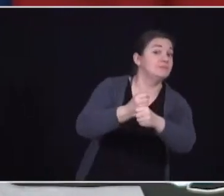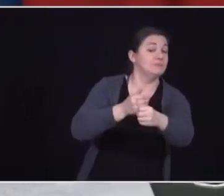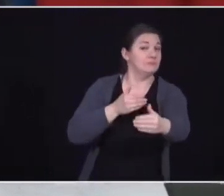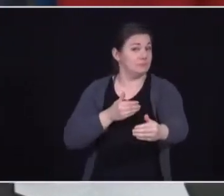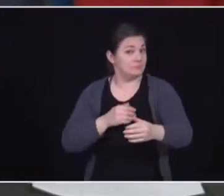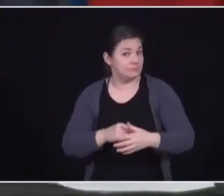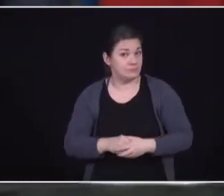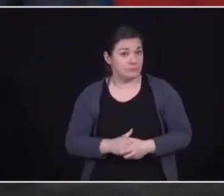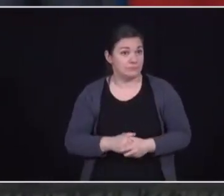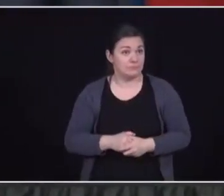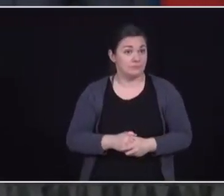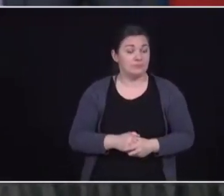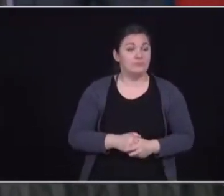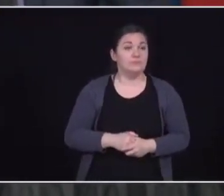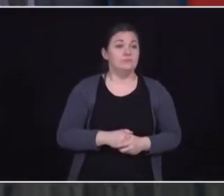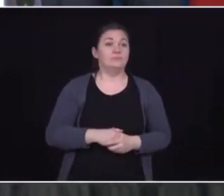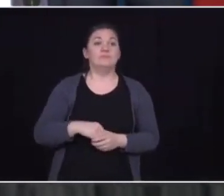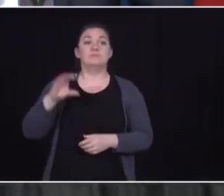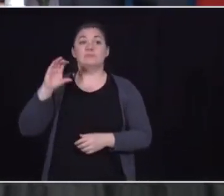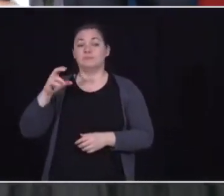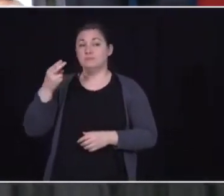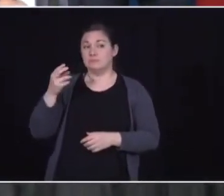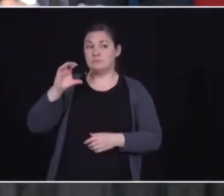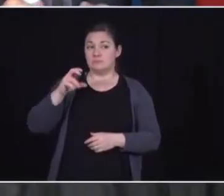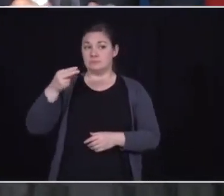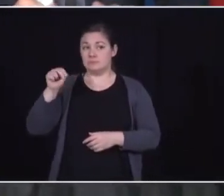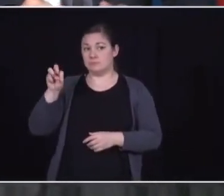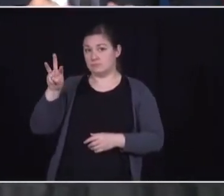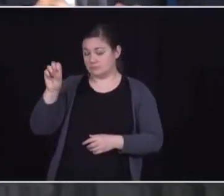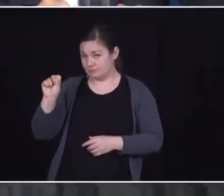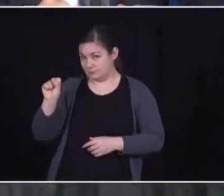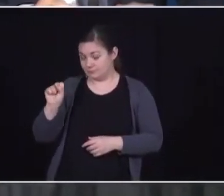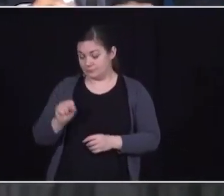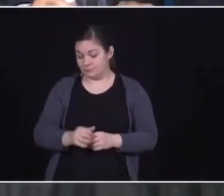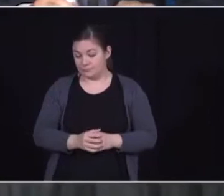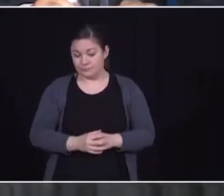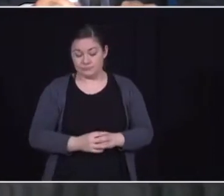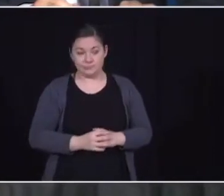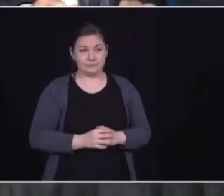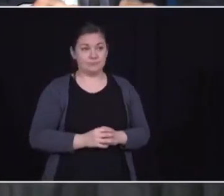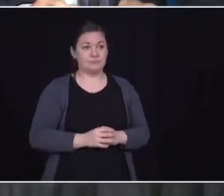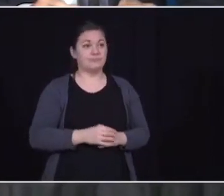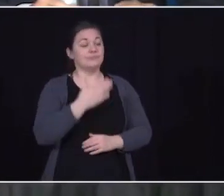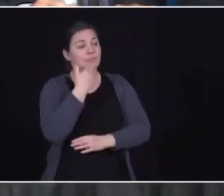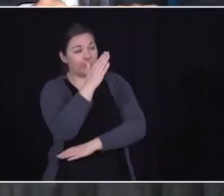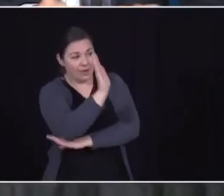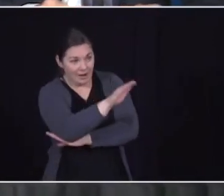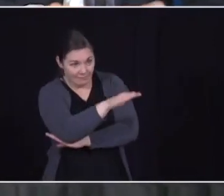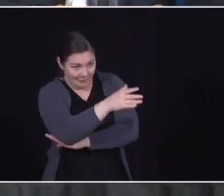perspective from a health point of view to understand the degree of immunity that may arise from the vaccine.